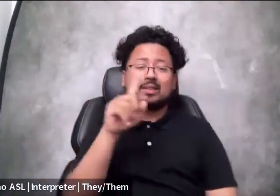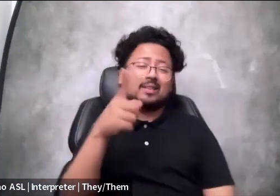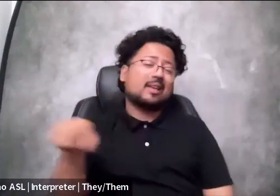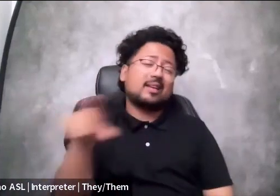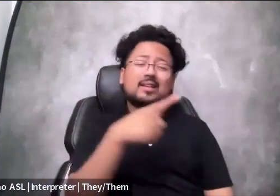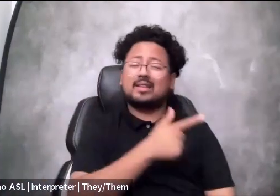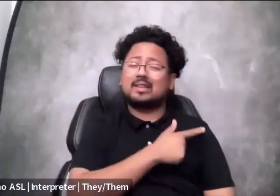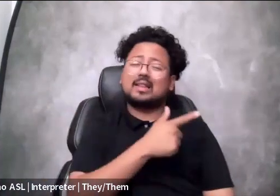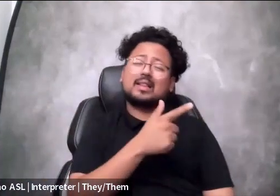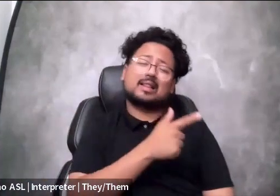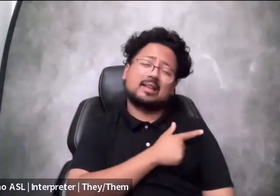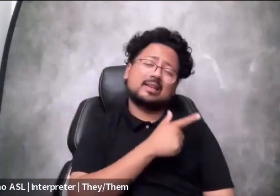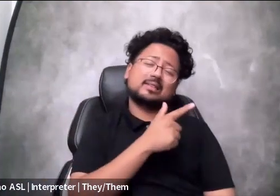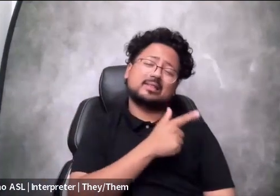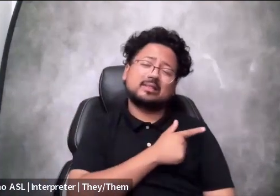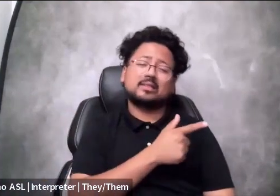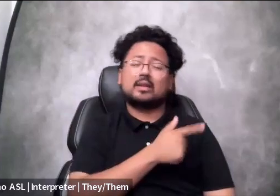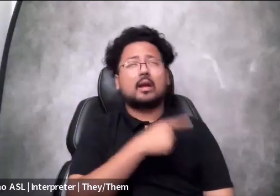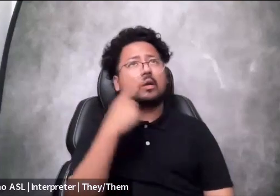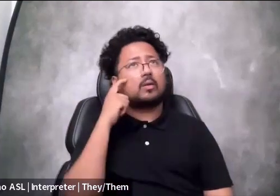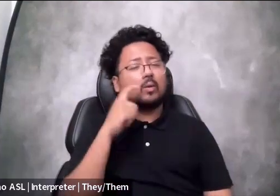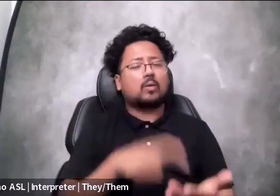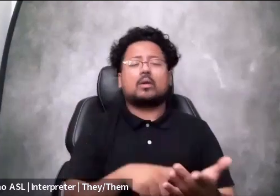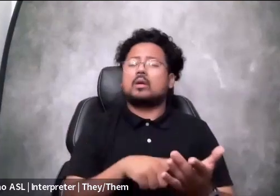and I see it a lot. I see it an awful lot in books that are otherwise great.